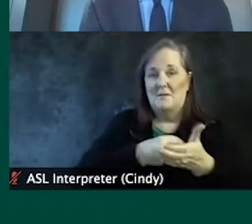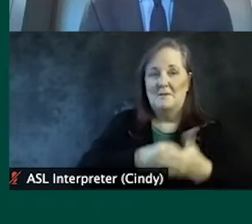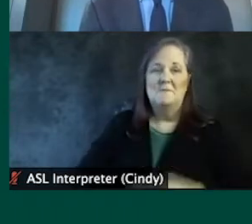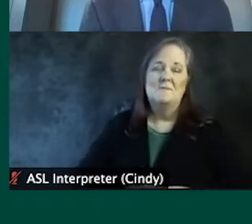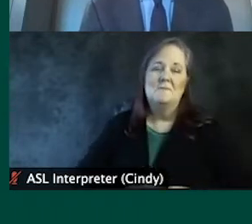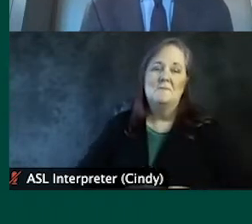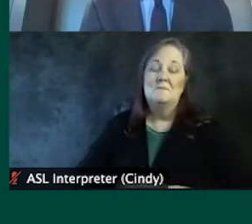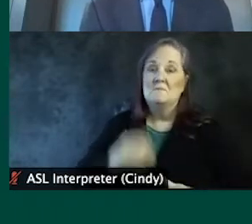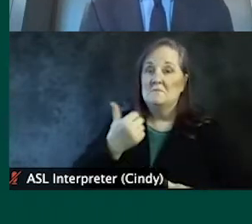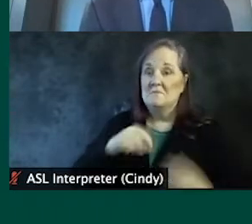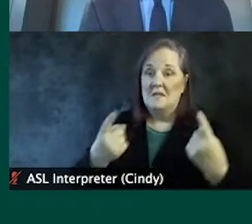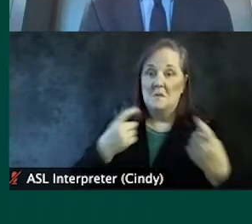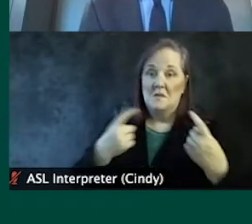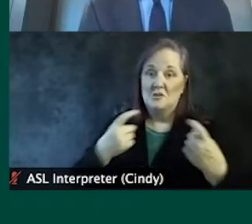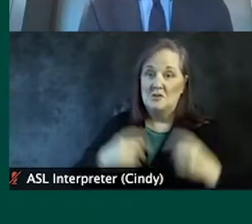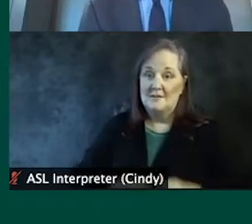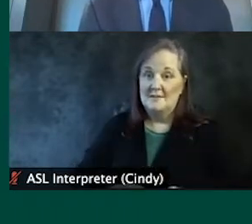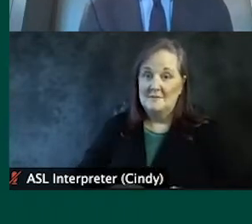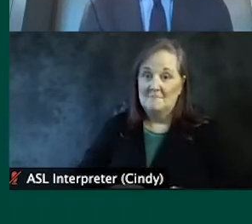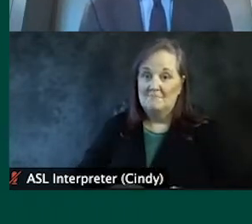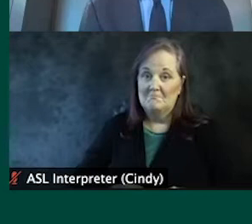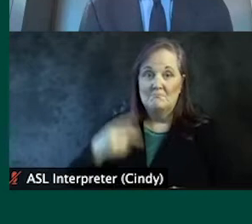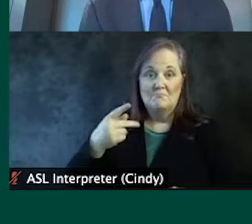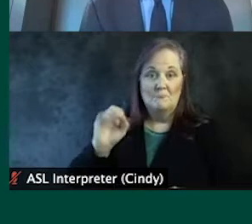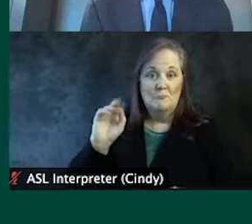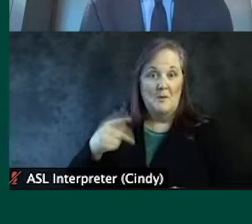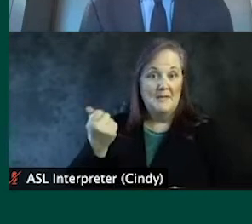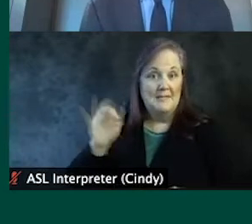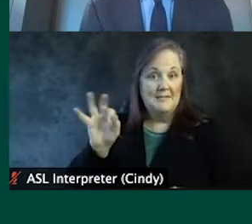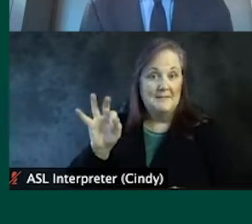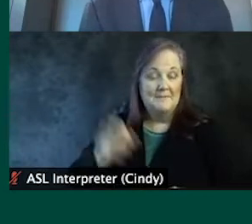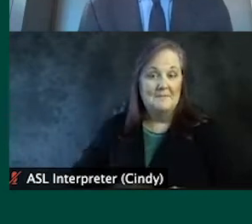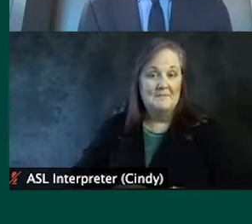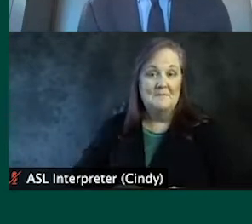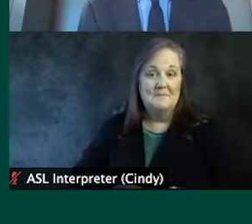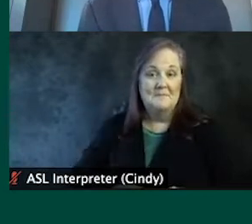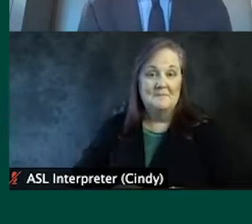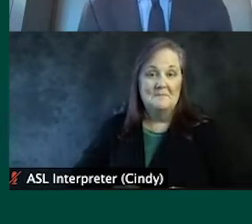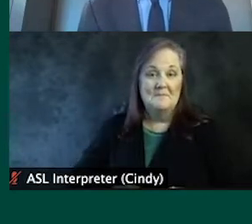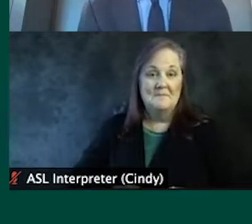down the line. The interaction with school finance laws means we think